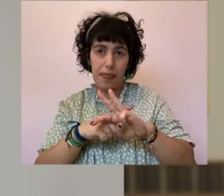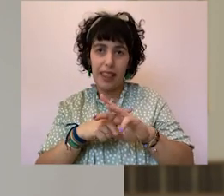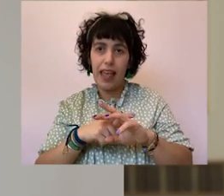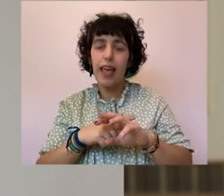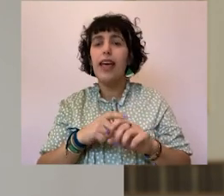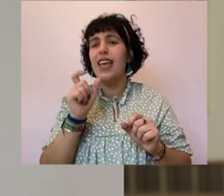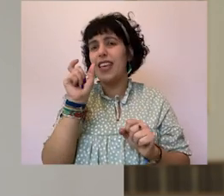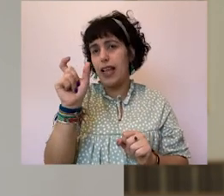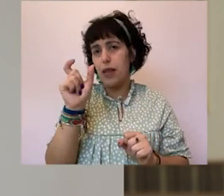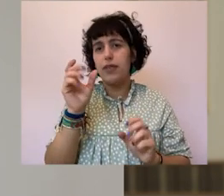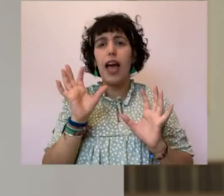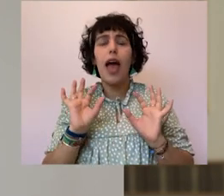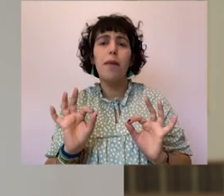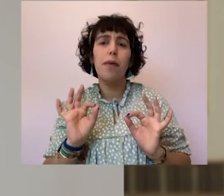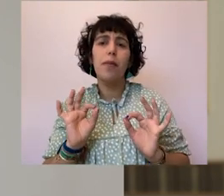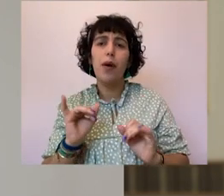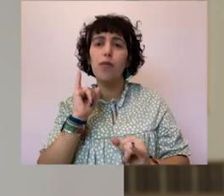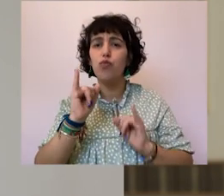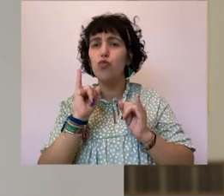Because...